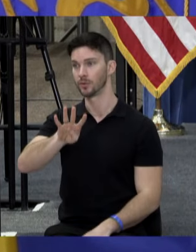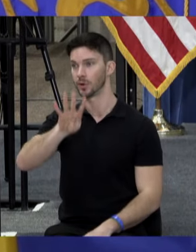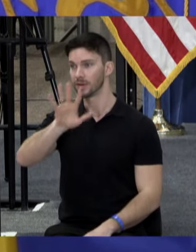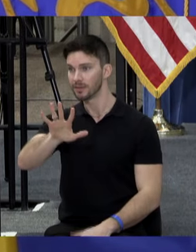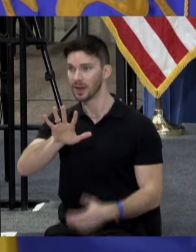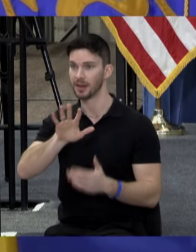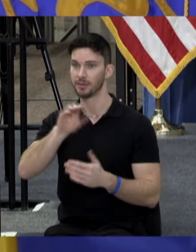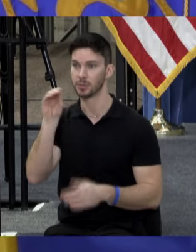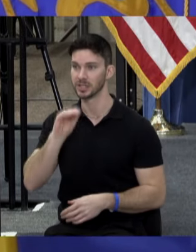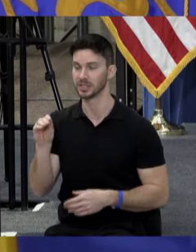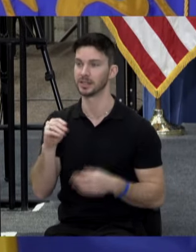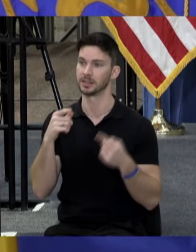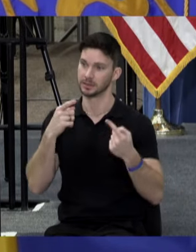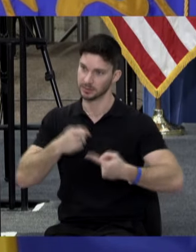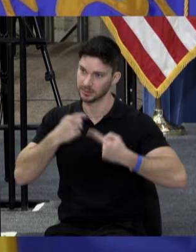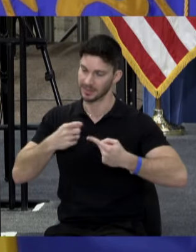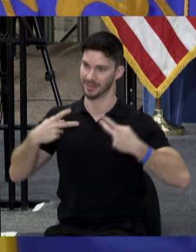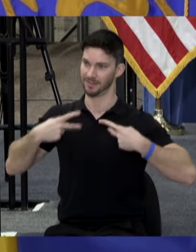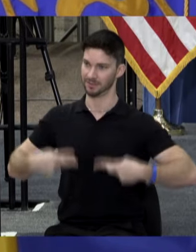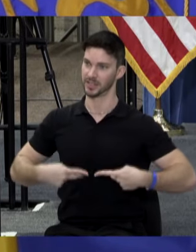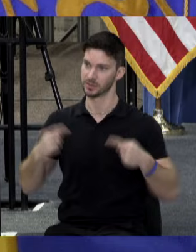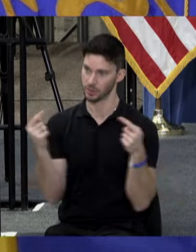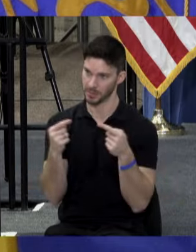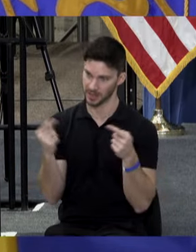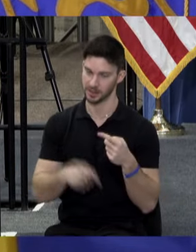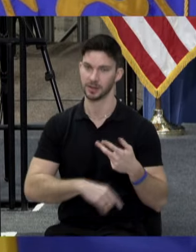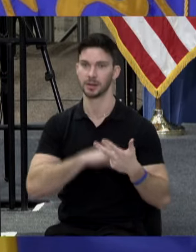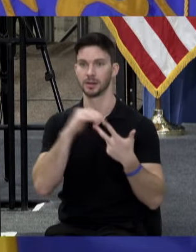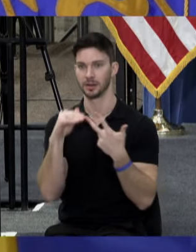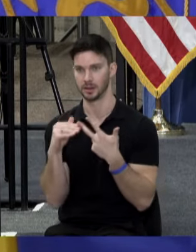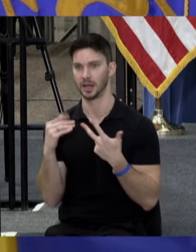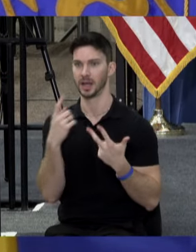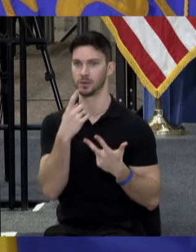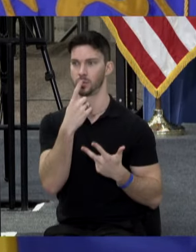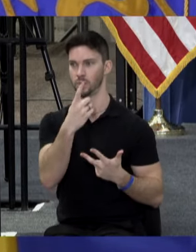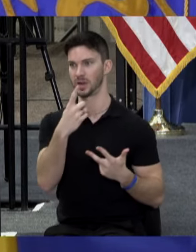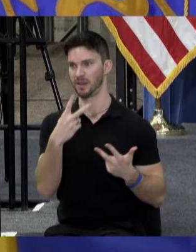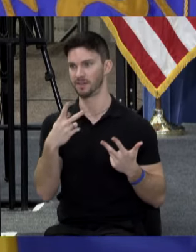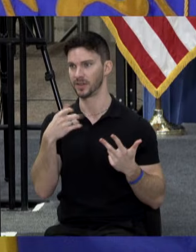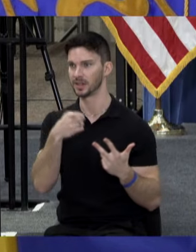and nearly half experience at least one negative financial impact. Lily stepping back from work is